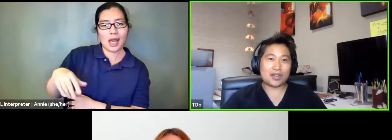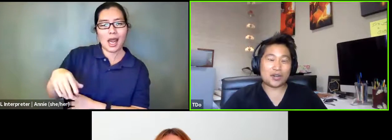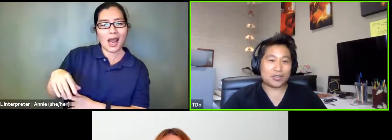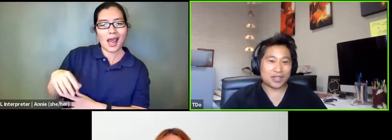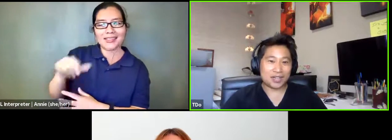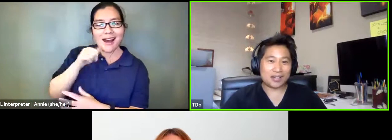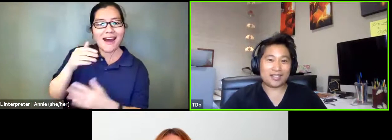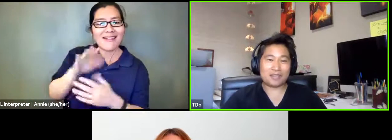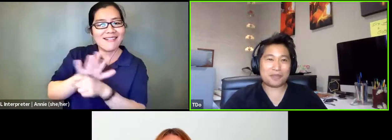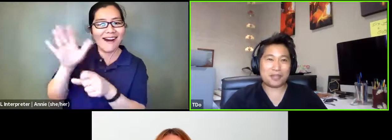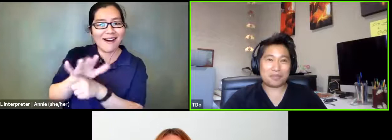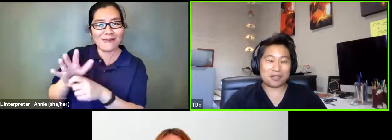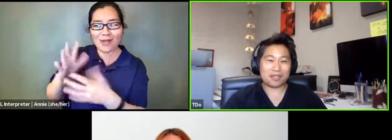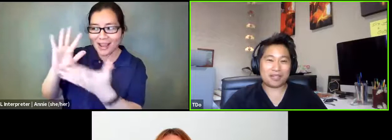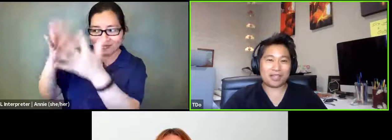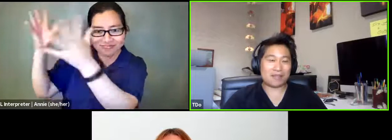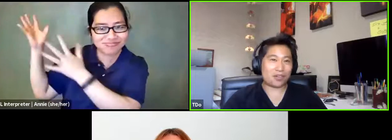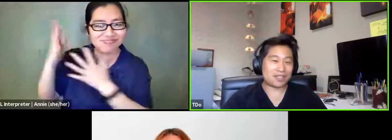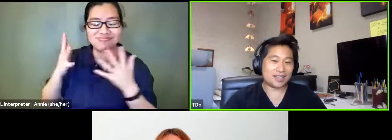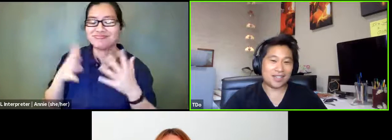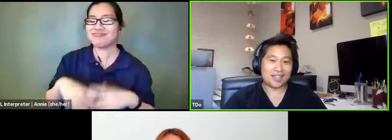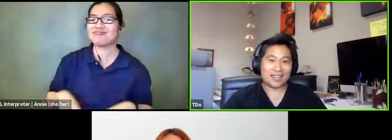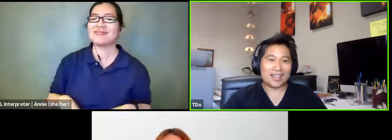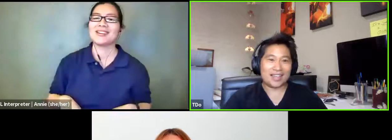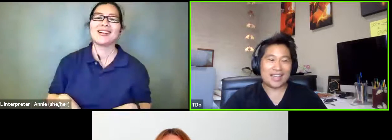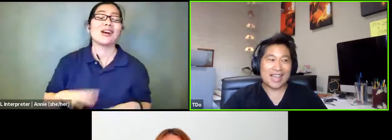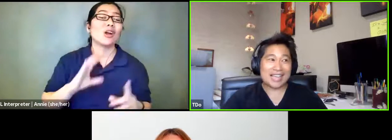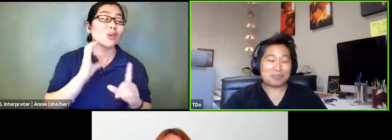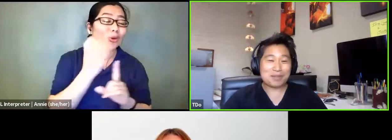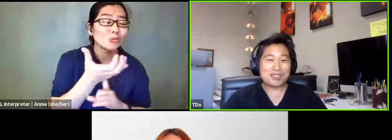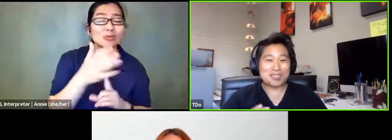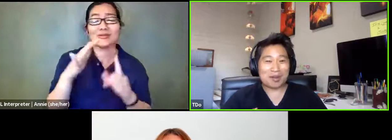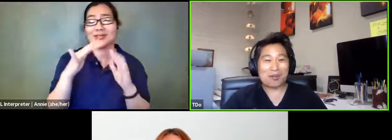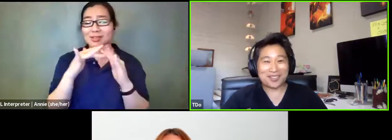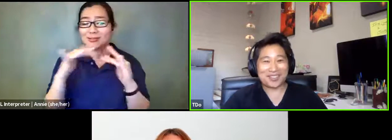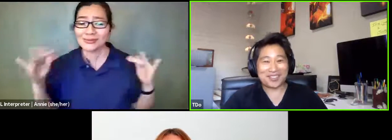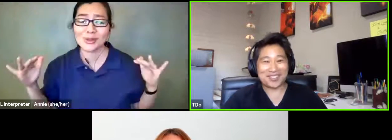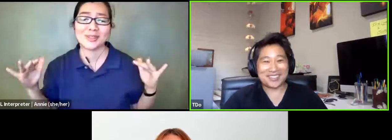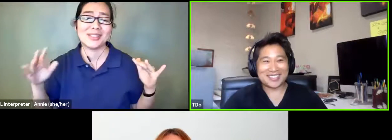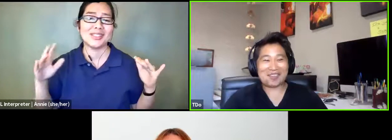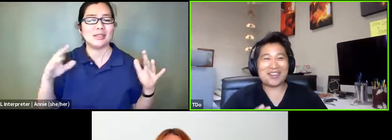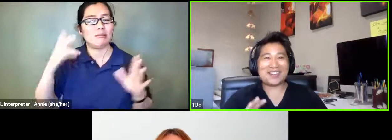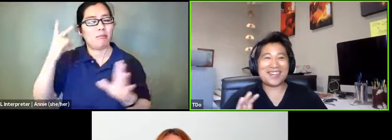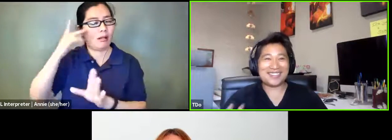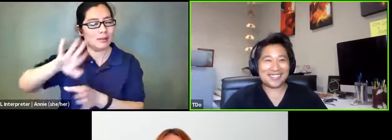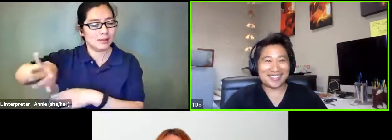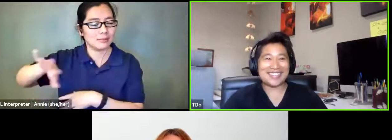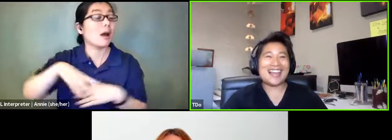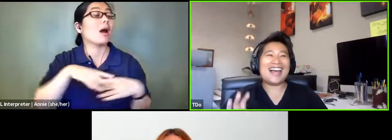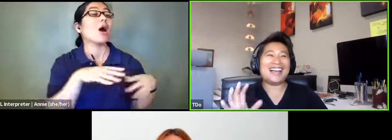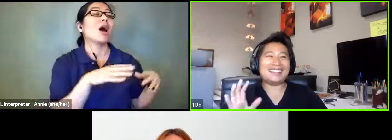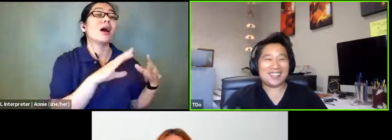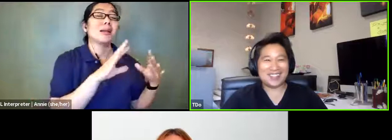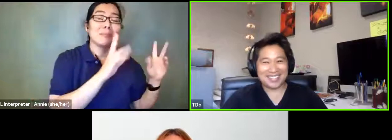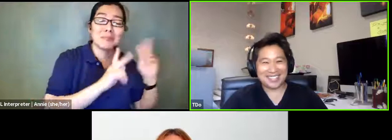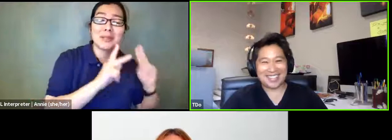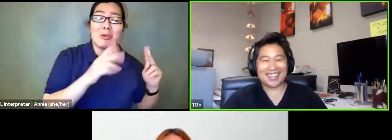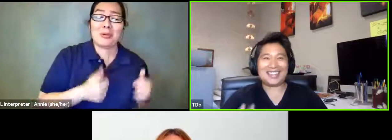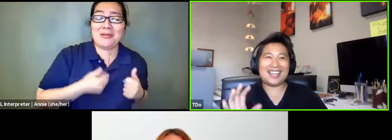the culture, the people, the diversity has been so wonderful. What have I learned? I love D.C.